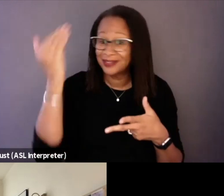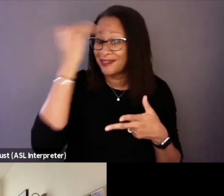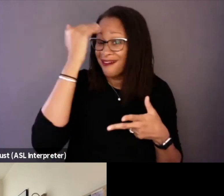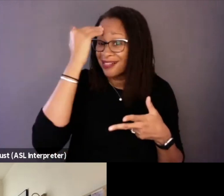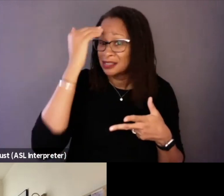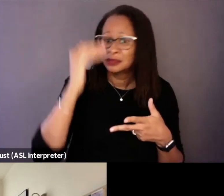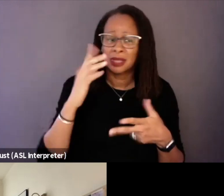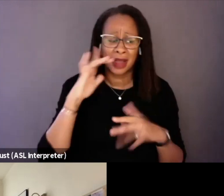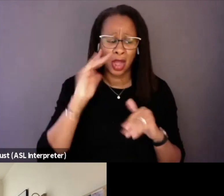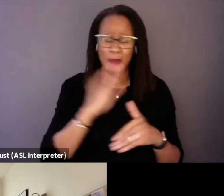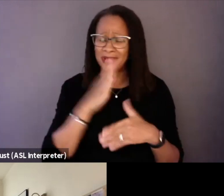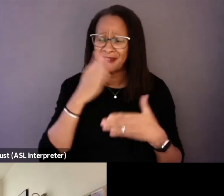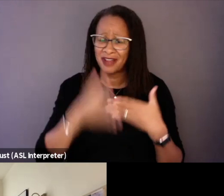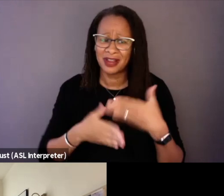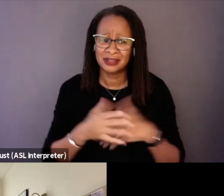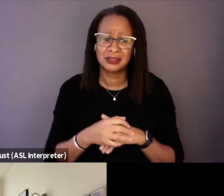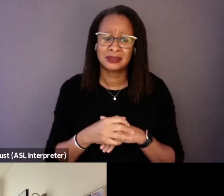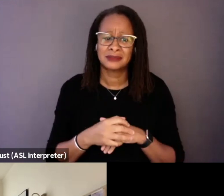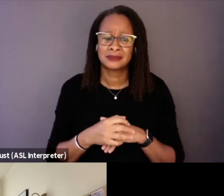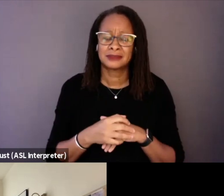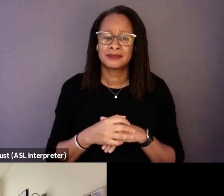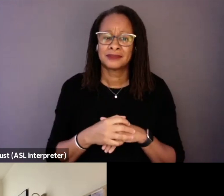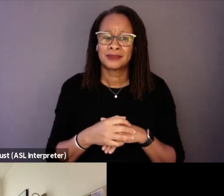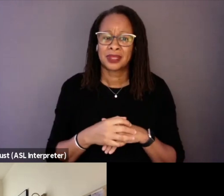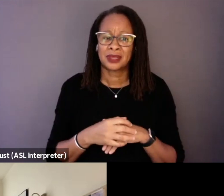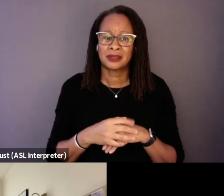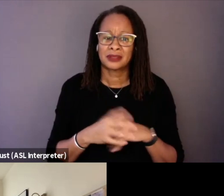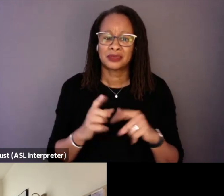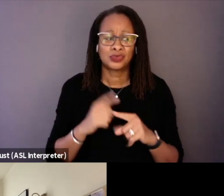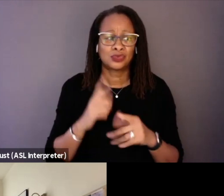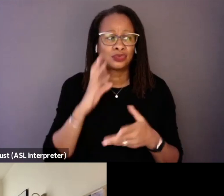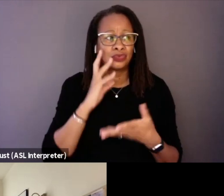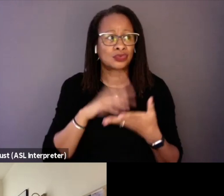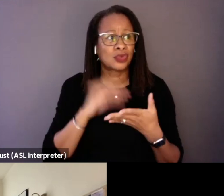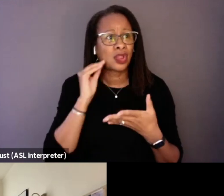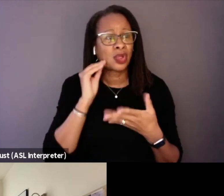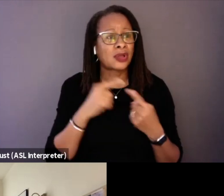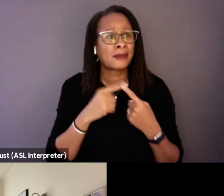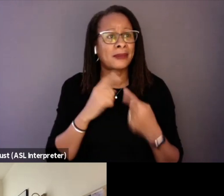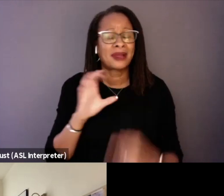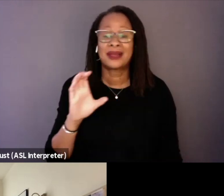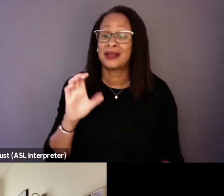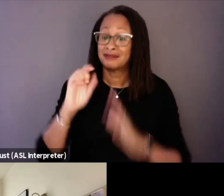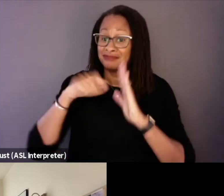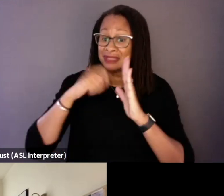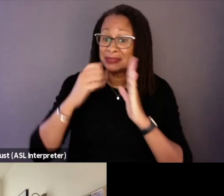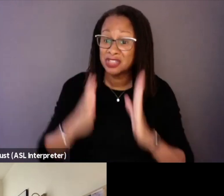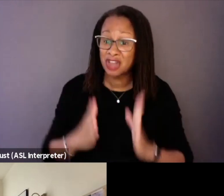because it was to learn about cinematography, to learn about light,